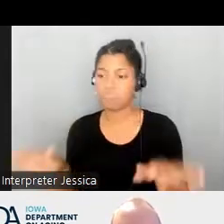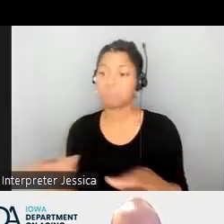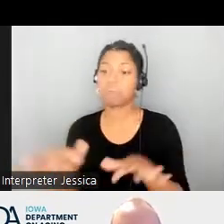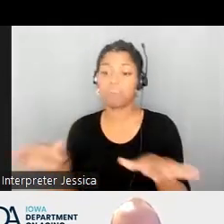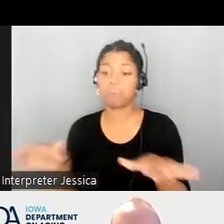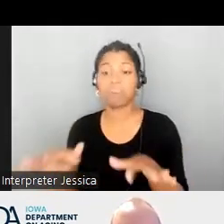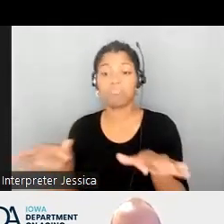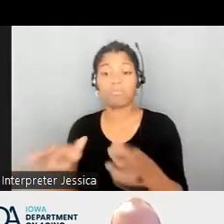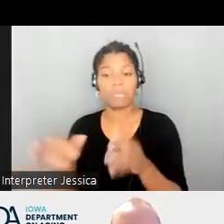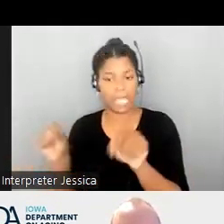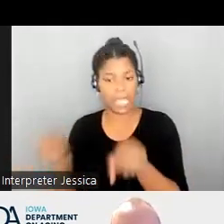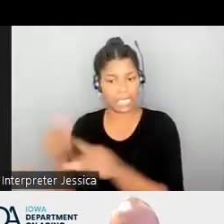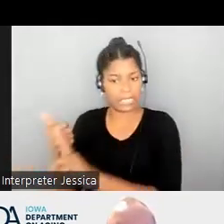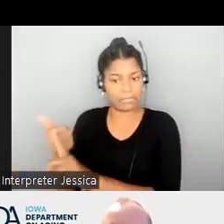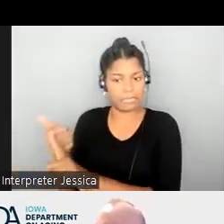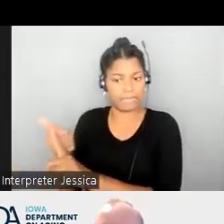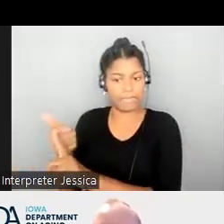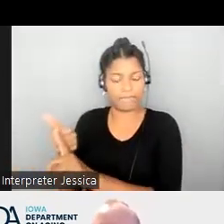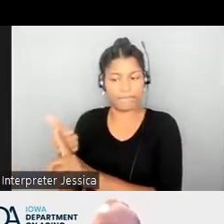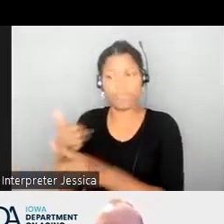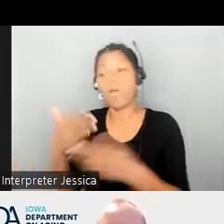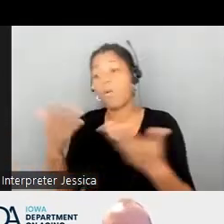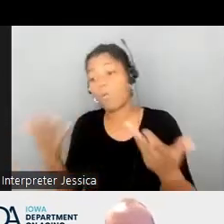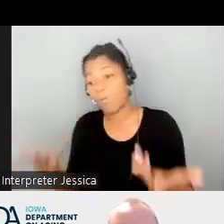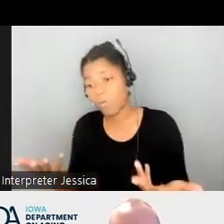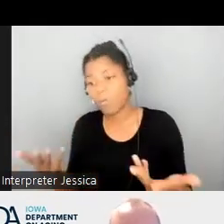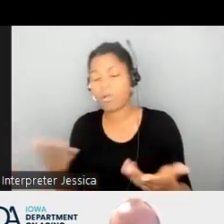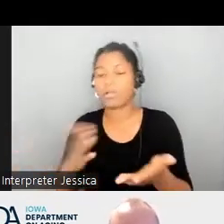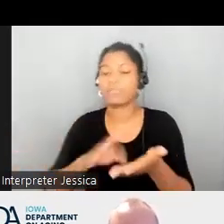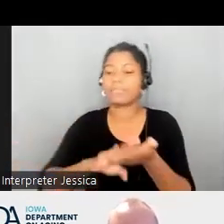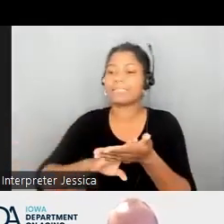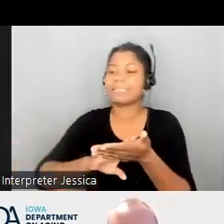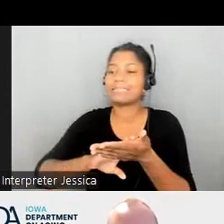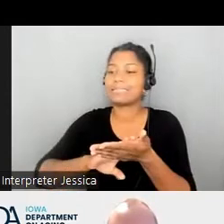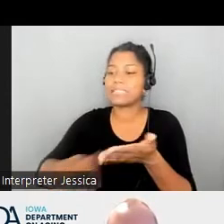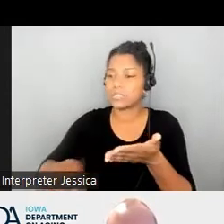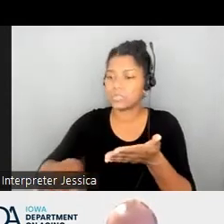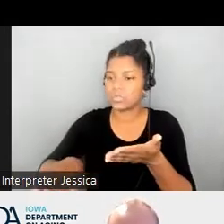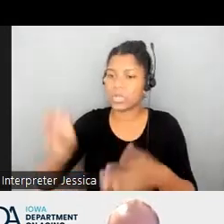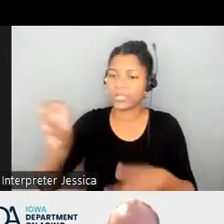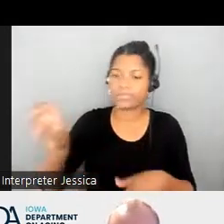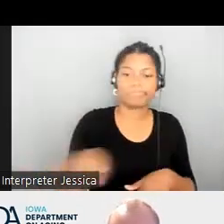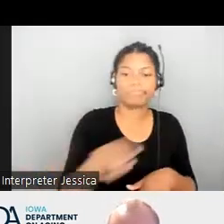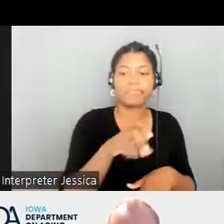in the community successfully, or they might discharge into our Older Americans Act case management services.